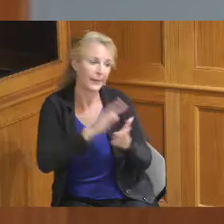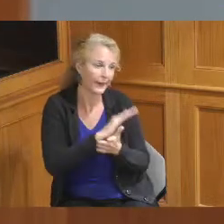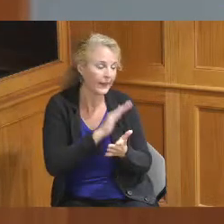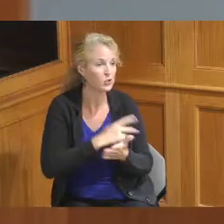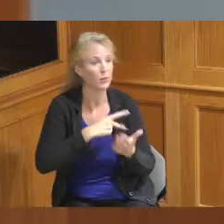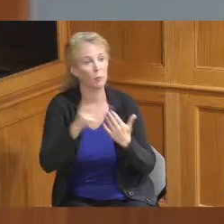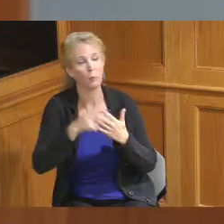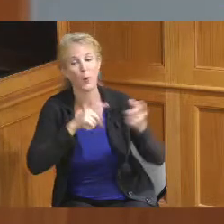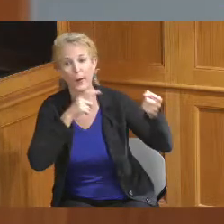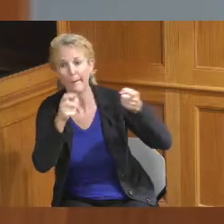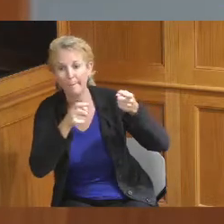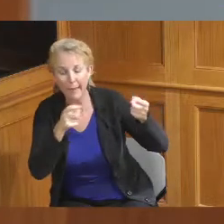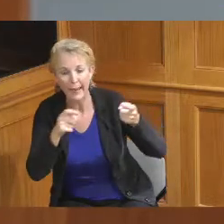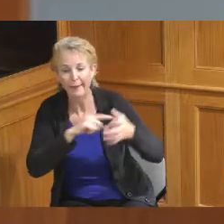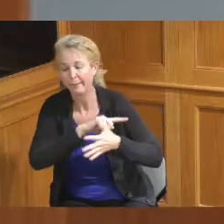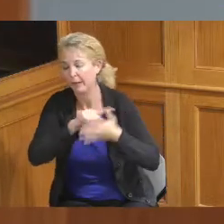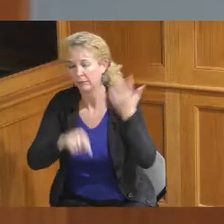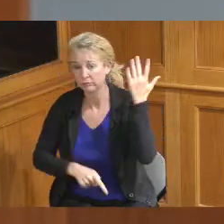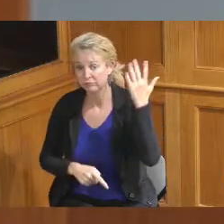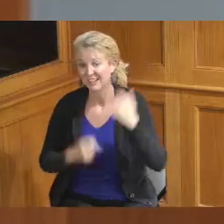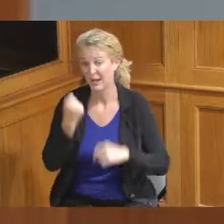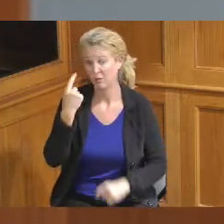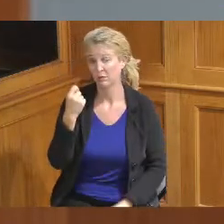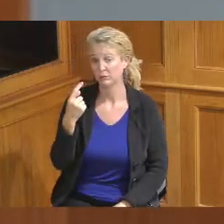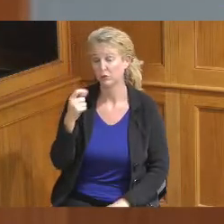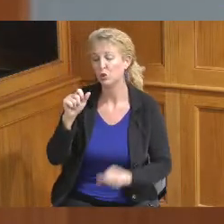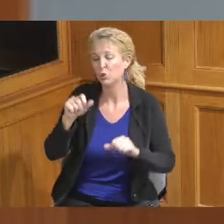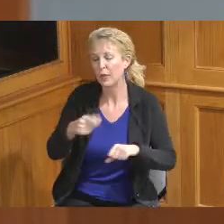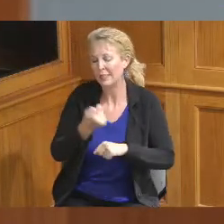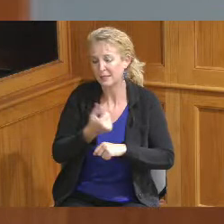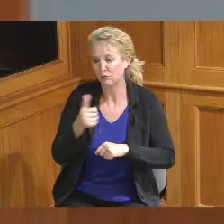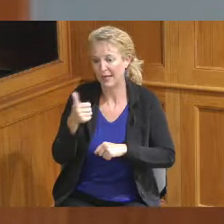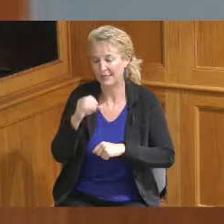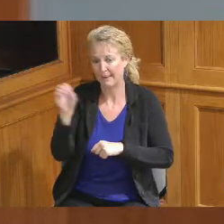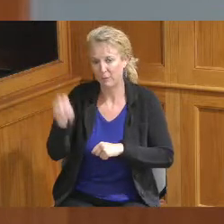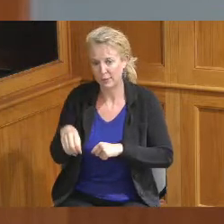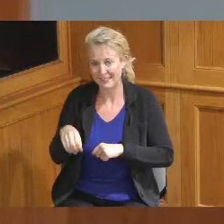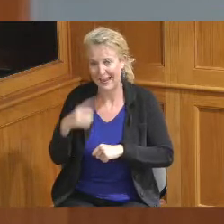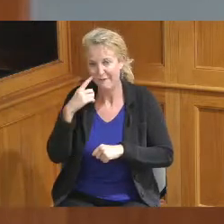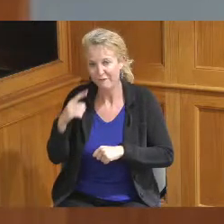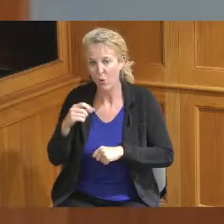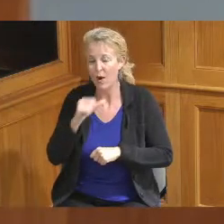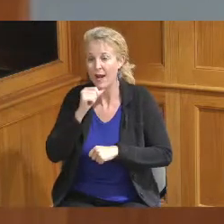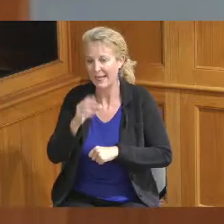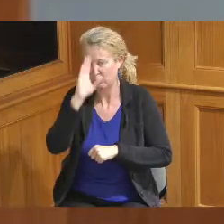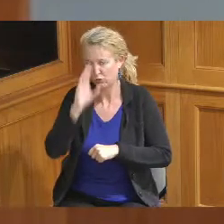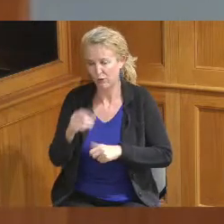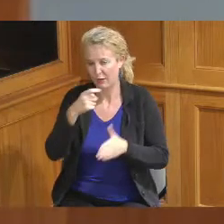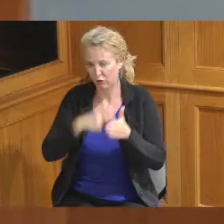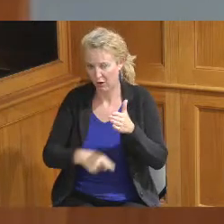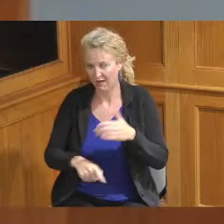costs now you can take 10% off for like other outside indirect costs but that's to Administer